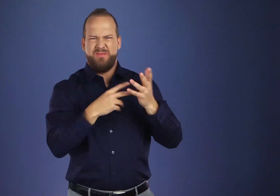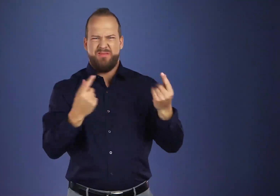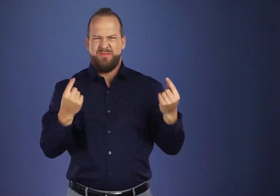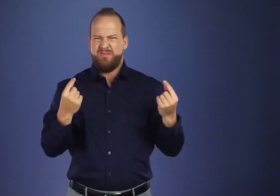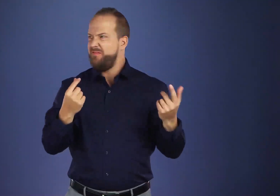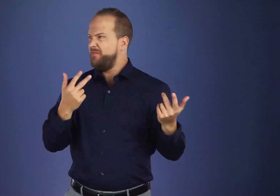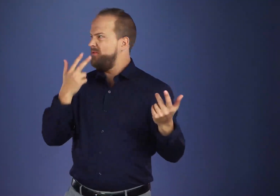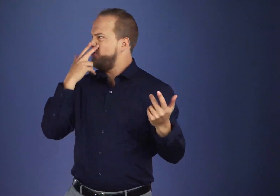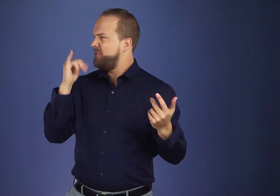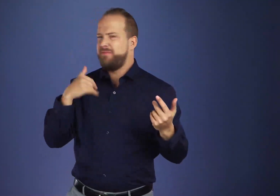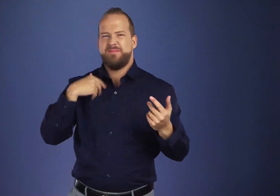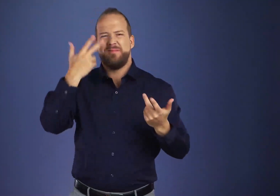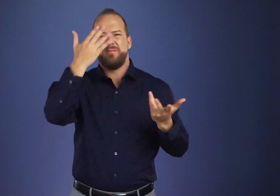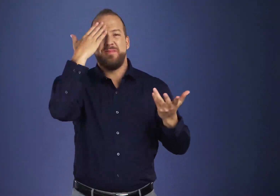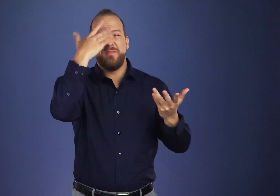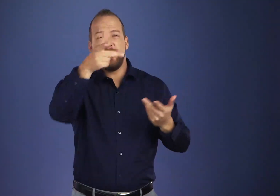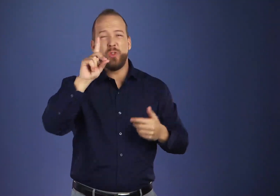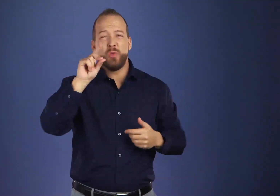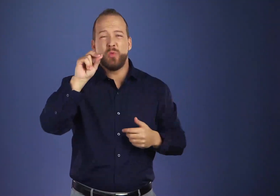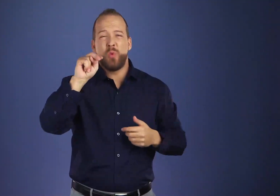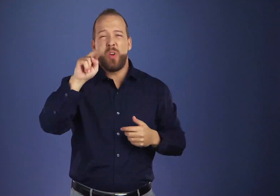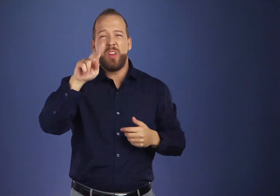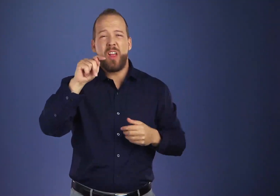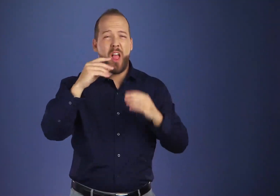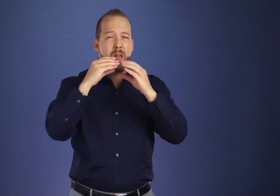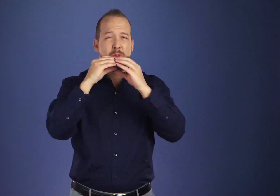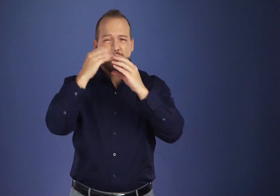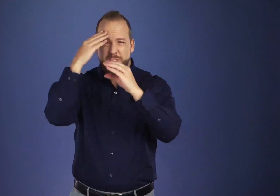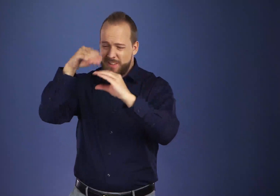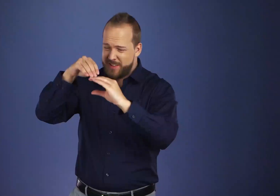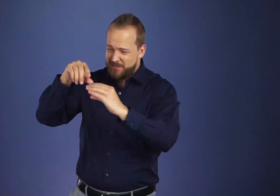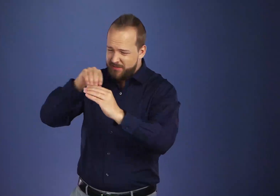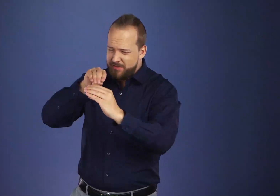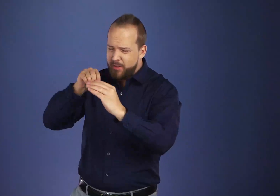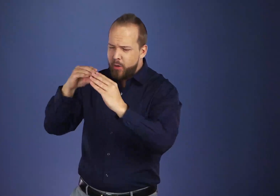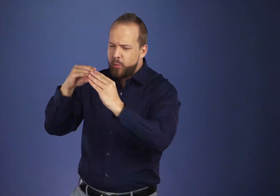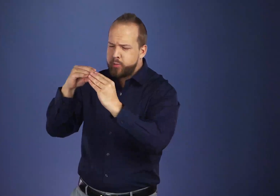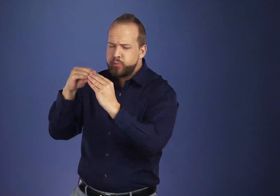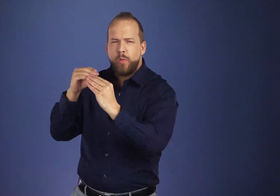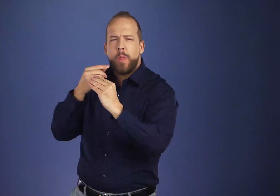what will become of me? I'll look like the hole in the doughnut.”